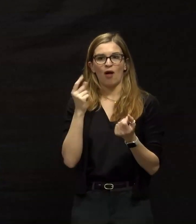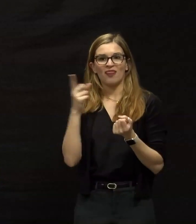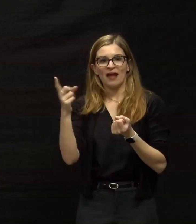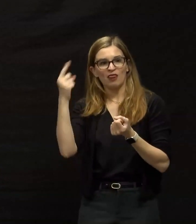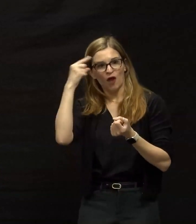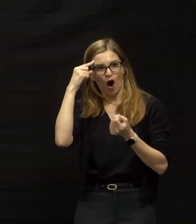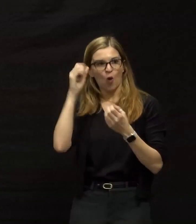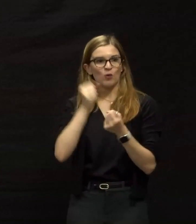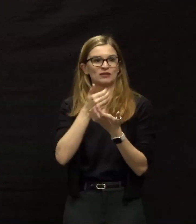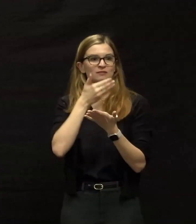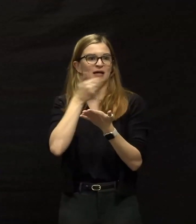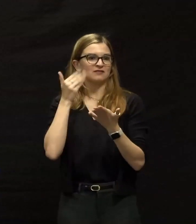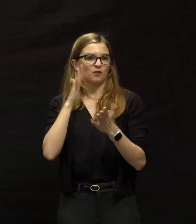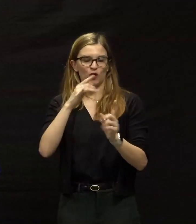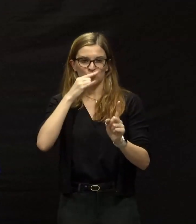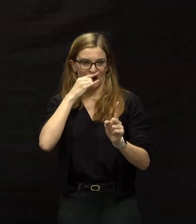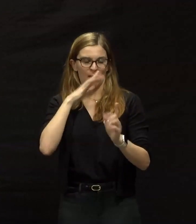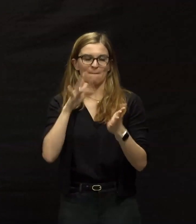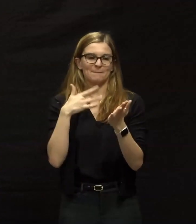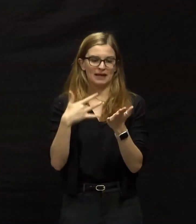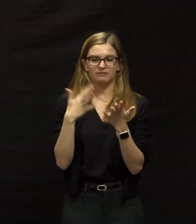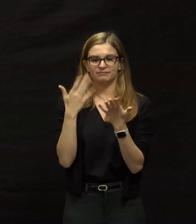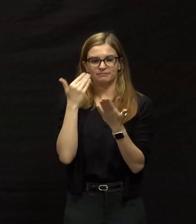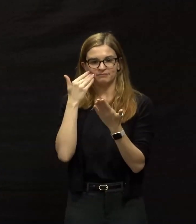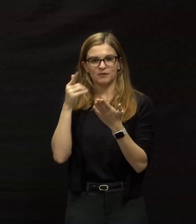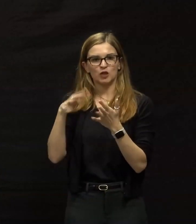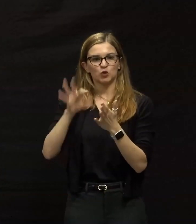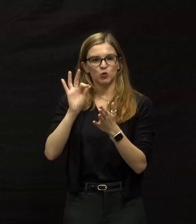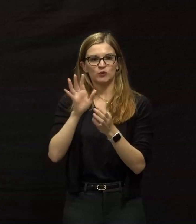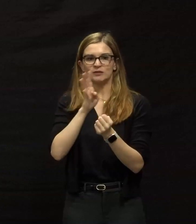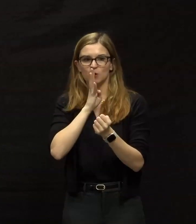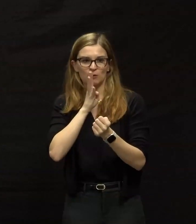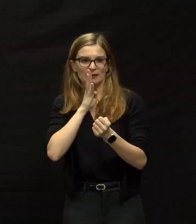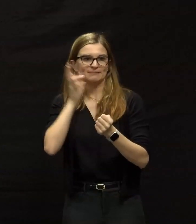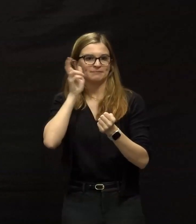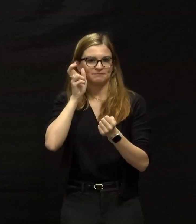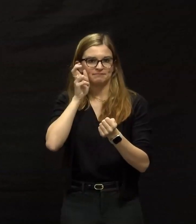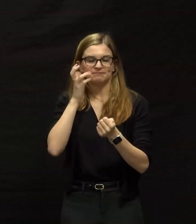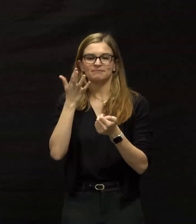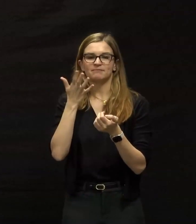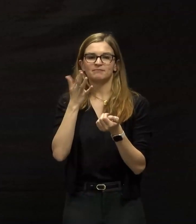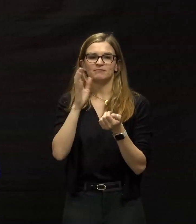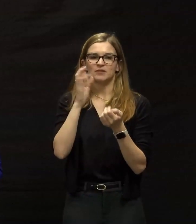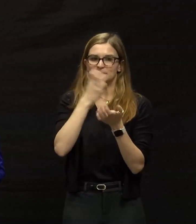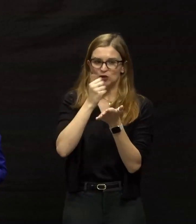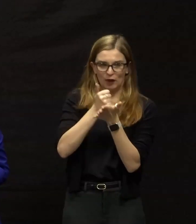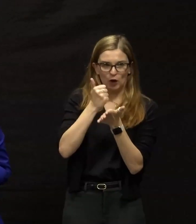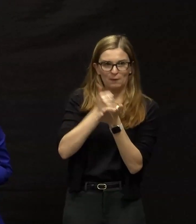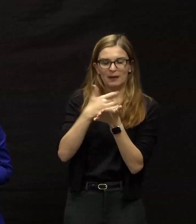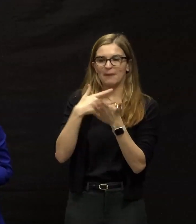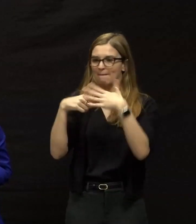and their ability to accept this information, keeping in mind what's best for their child,